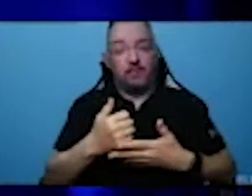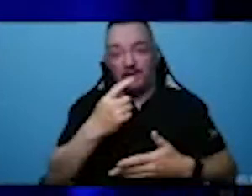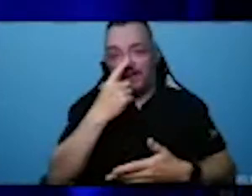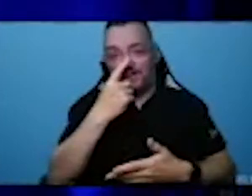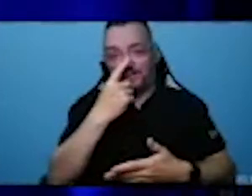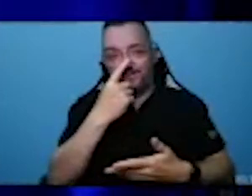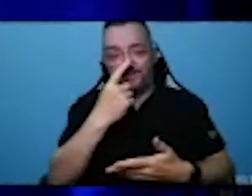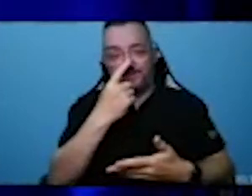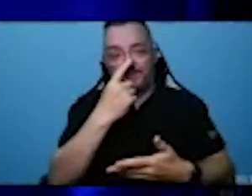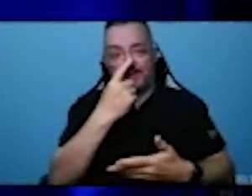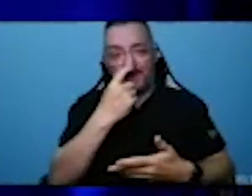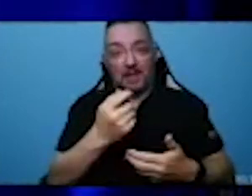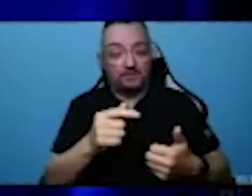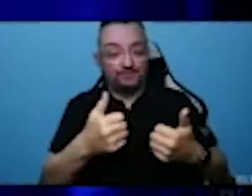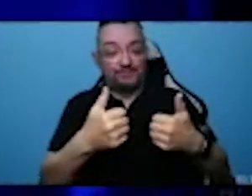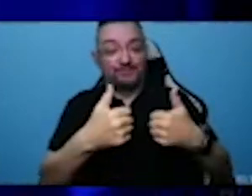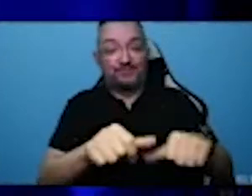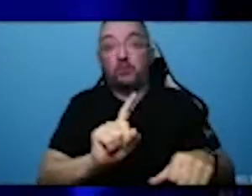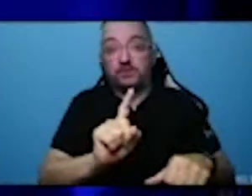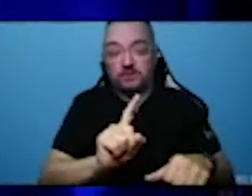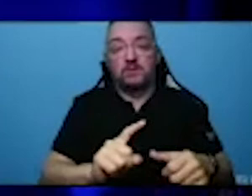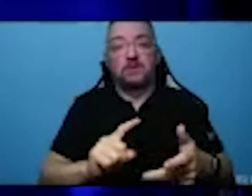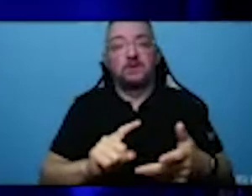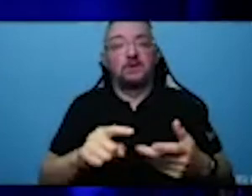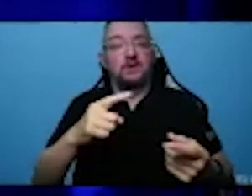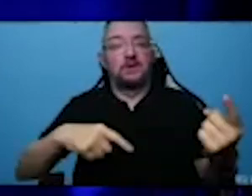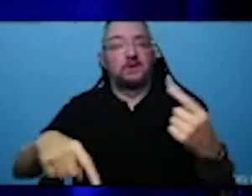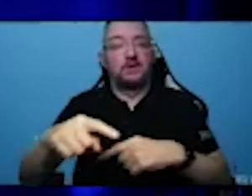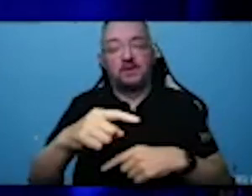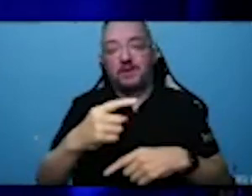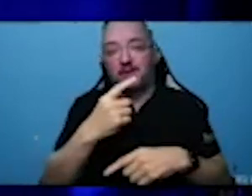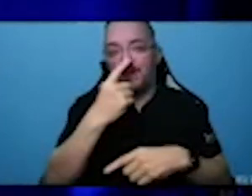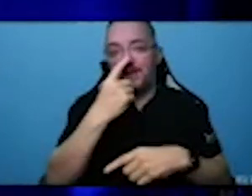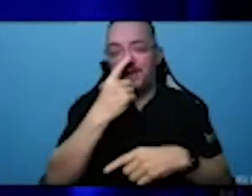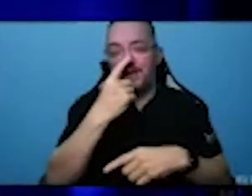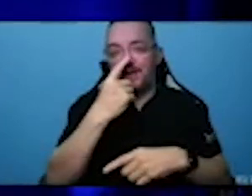learned was that, you know, we can create, uh, significant injustice if we don't do